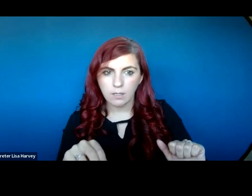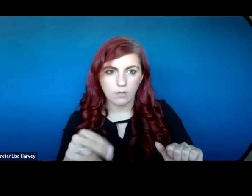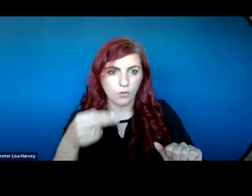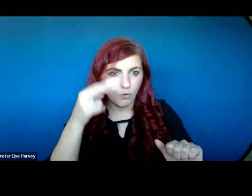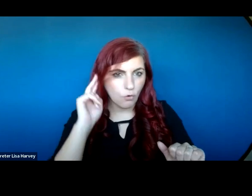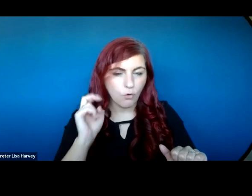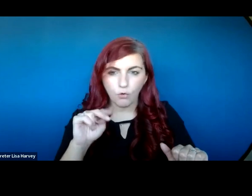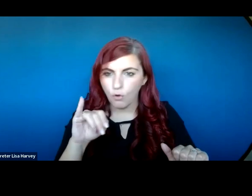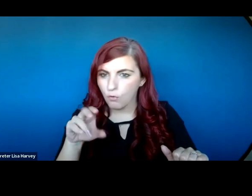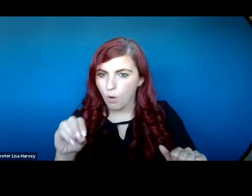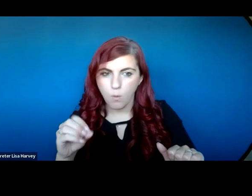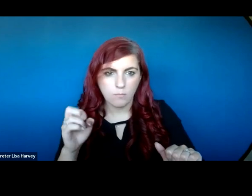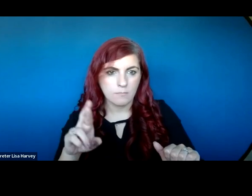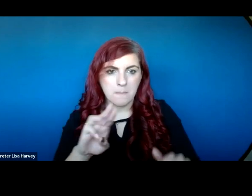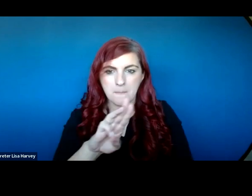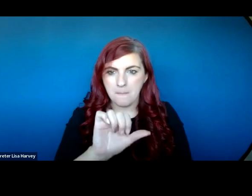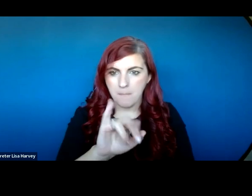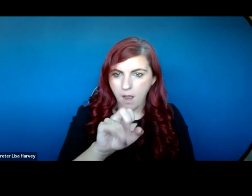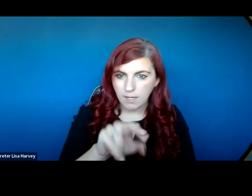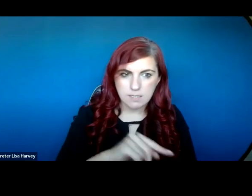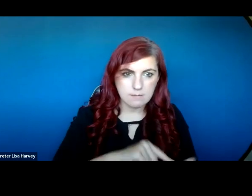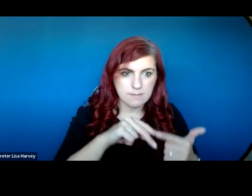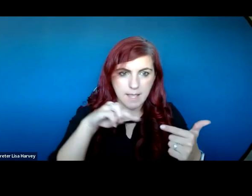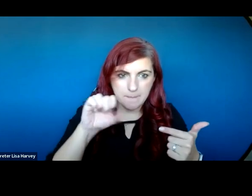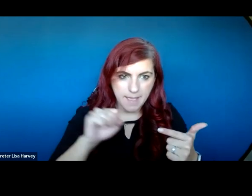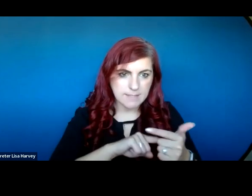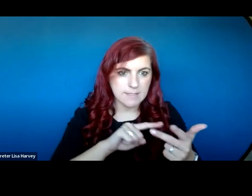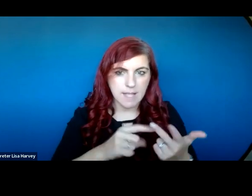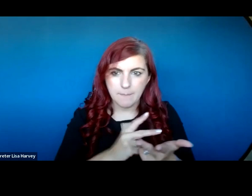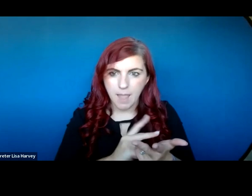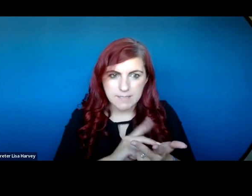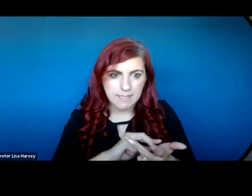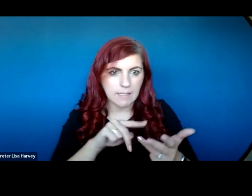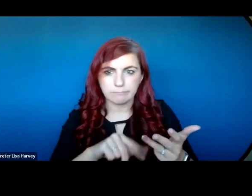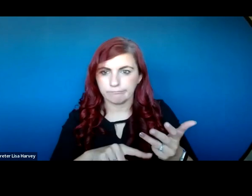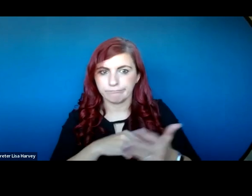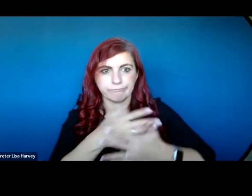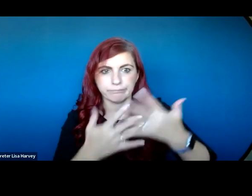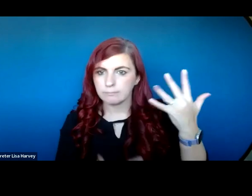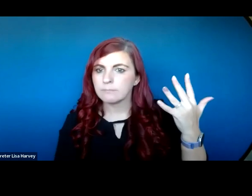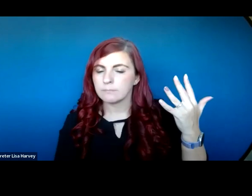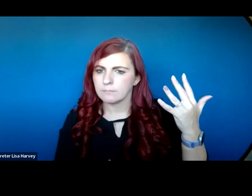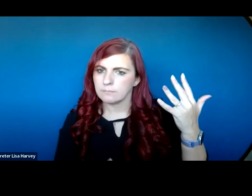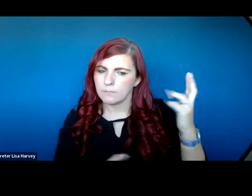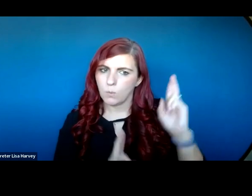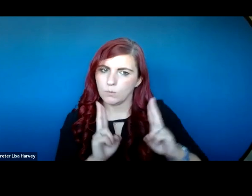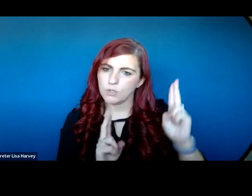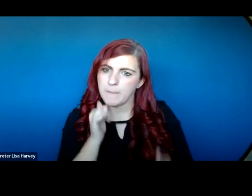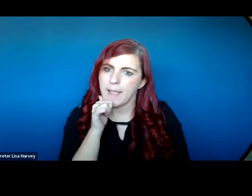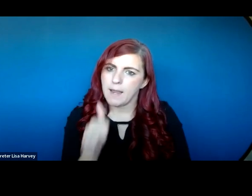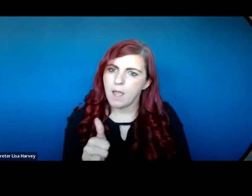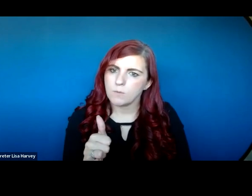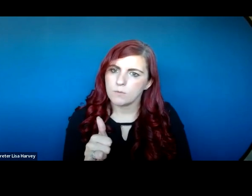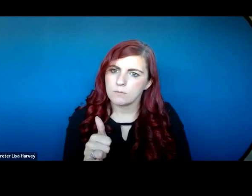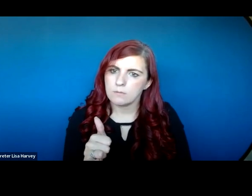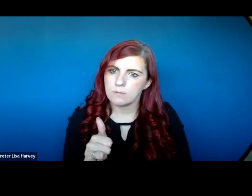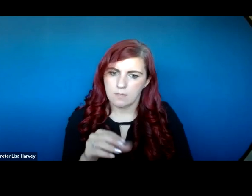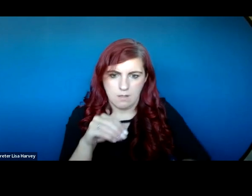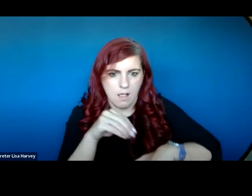whether it be Parkinson's, MS, epilepsy, we should be allowed to get on to public transport.